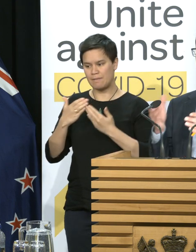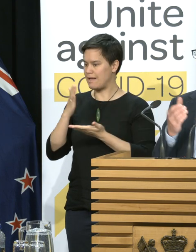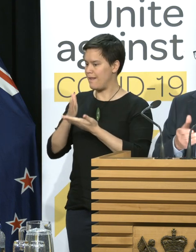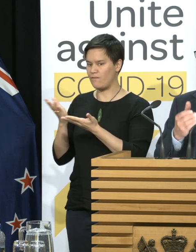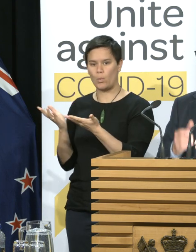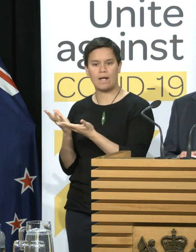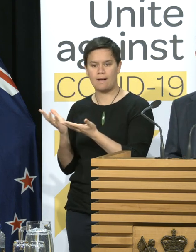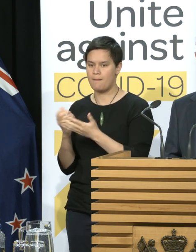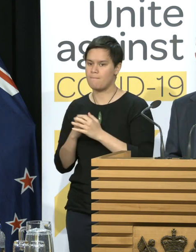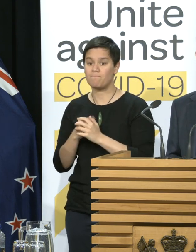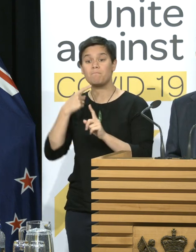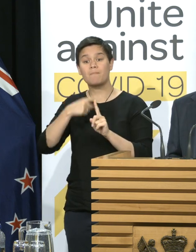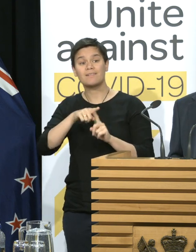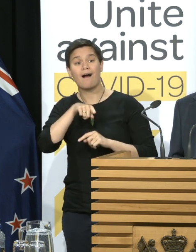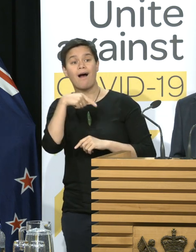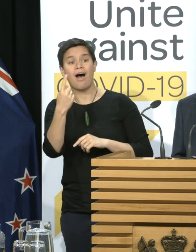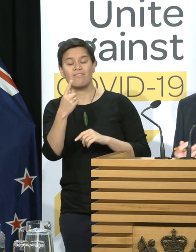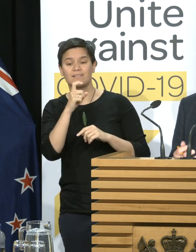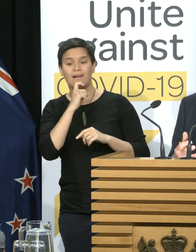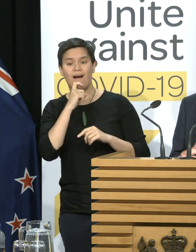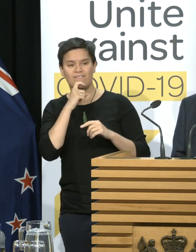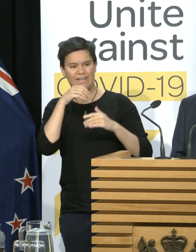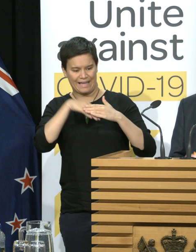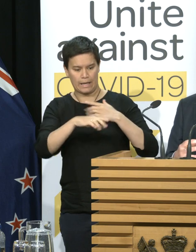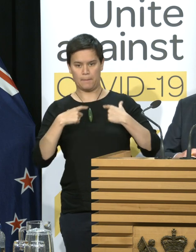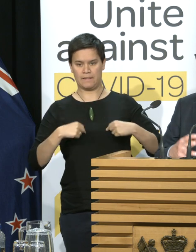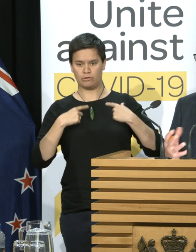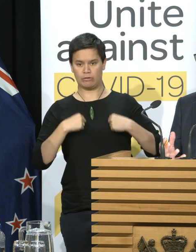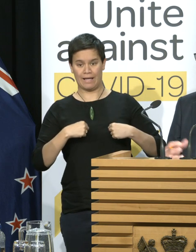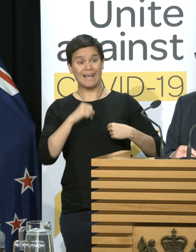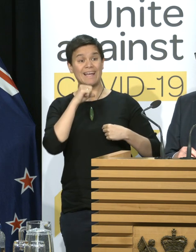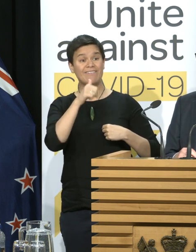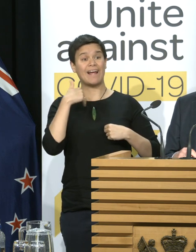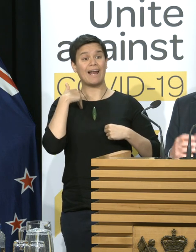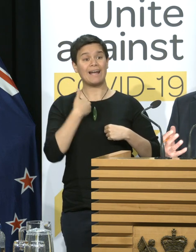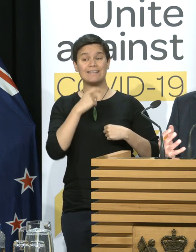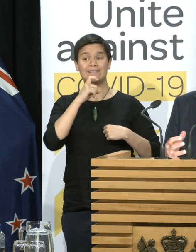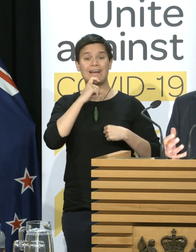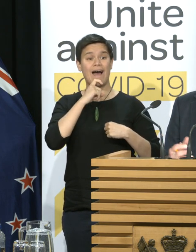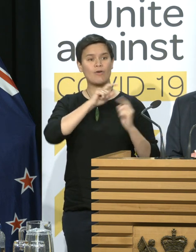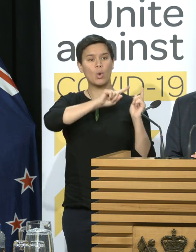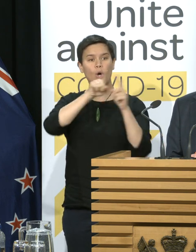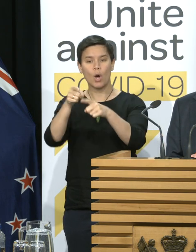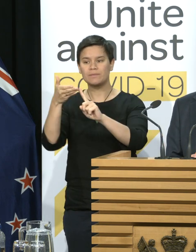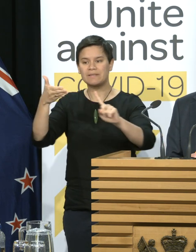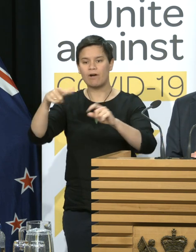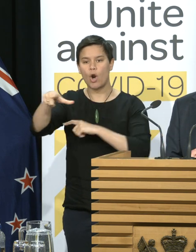who can deploy out to support a public health unit in particular if there is a-- if they need support, if there's an outbreak in their region.